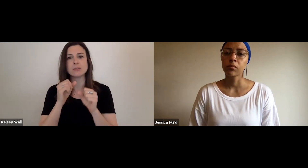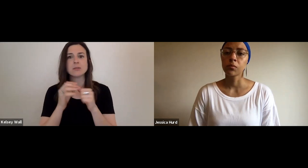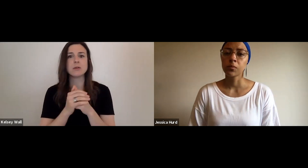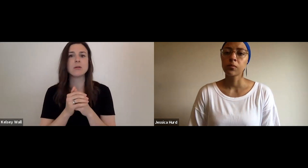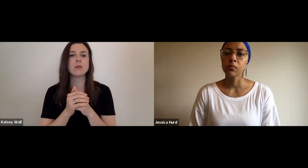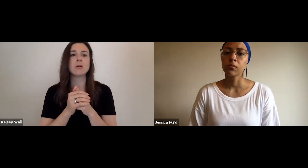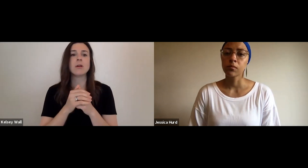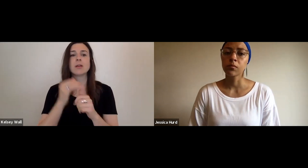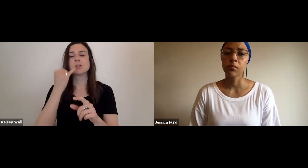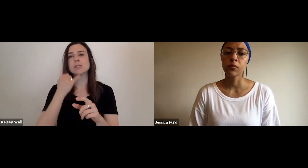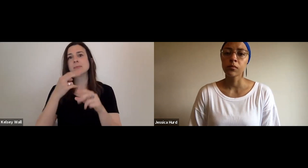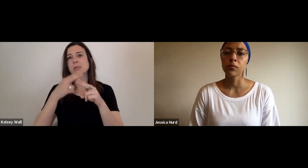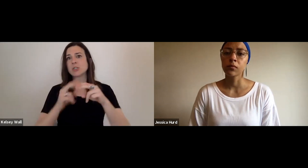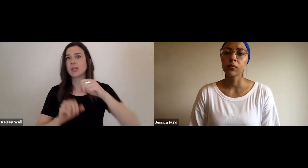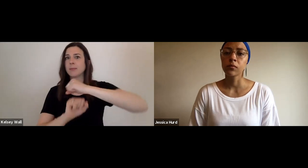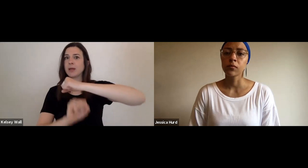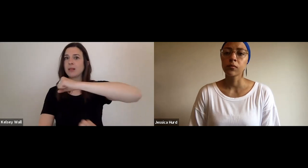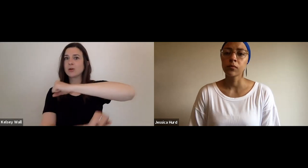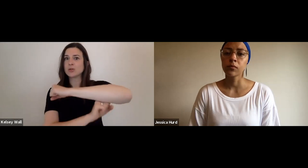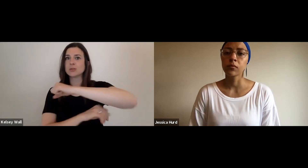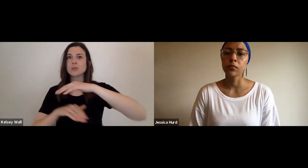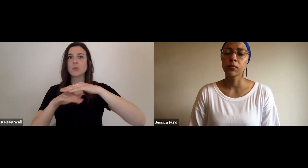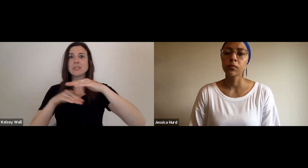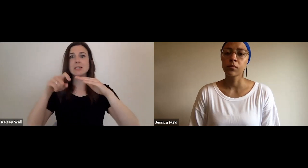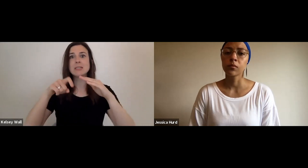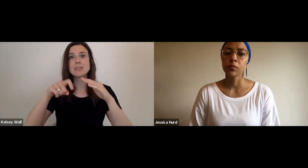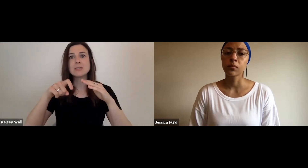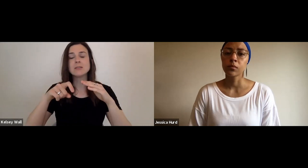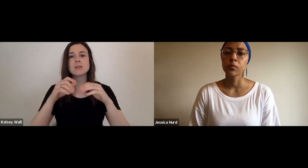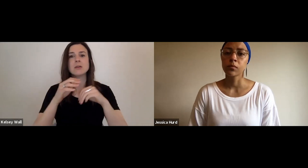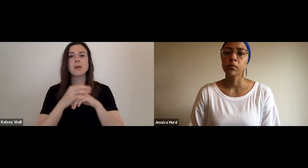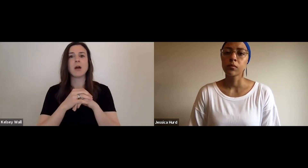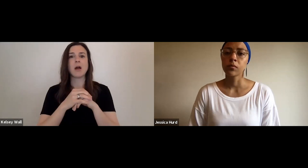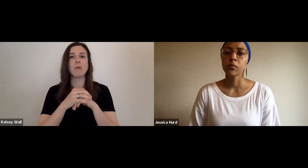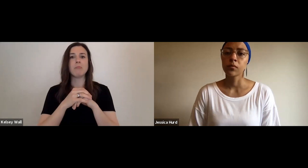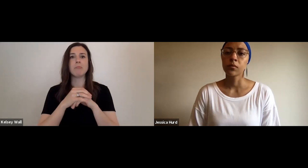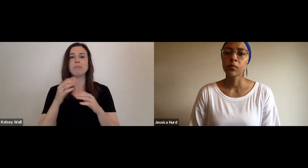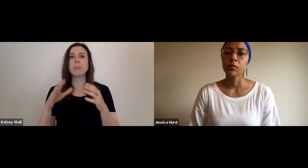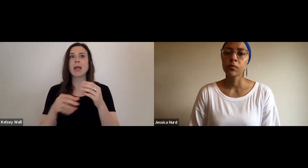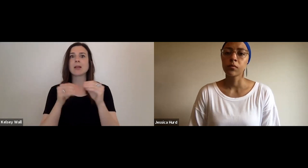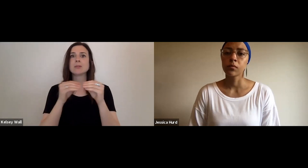and what coping strategies do you currently use? As Jessica mentioned before, we need to check back